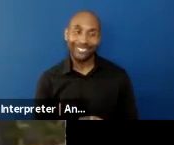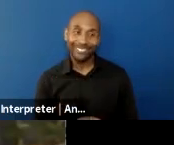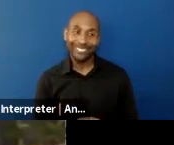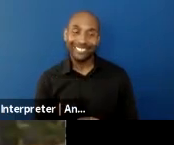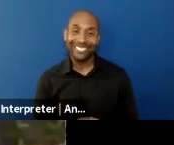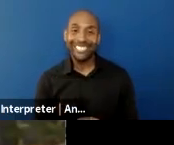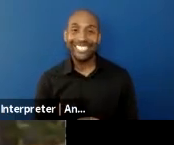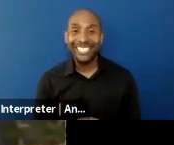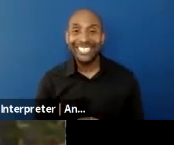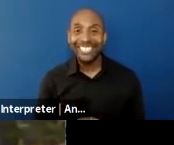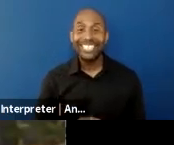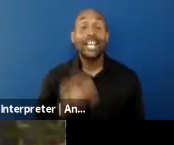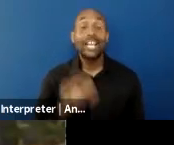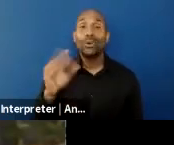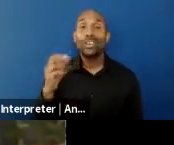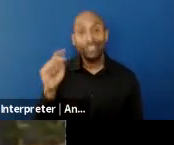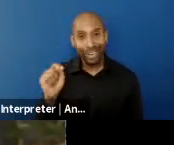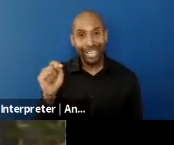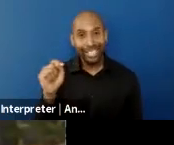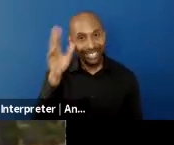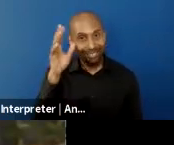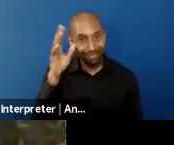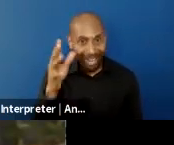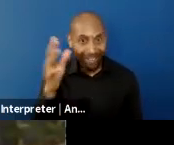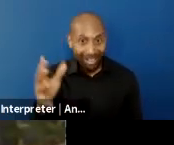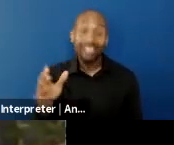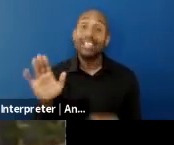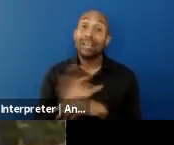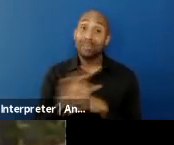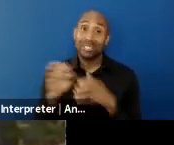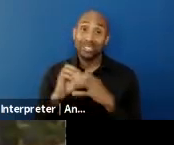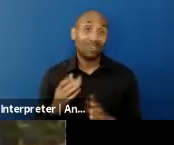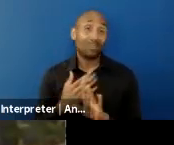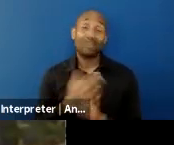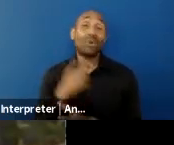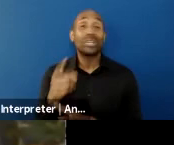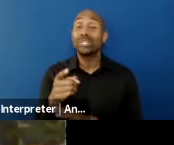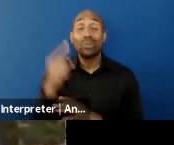Your great grandma was a business owner.